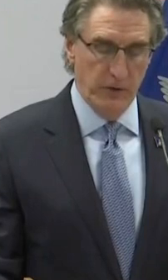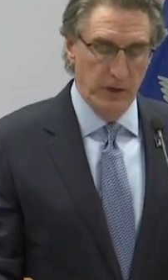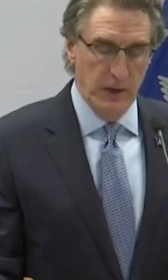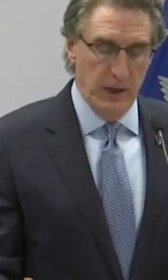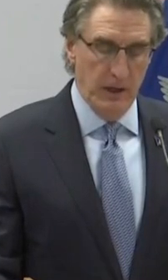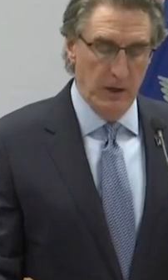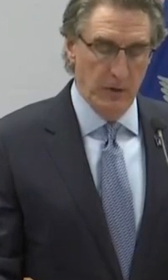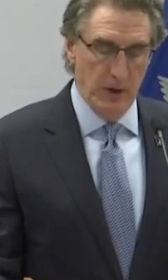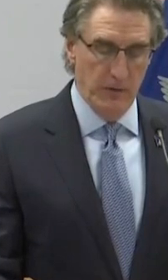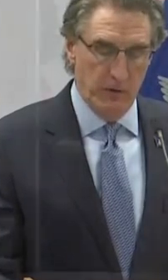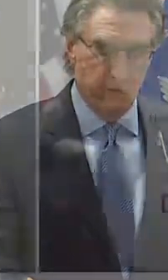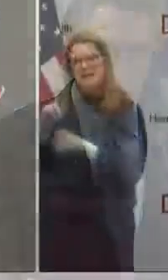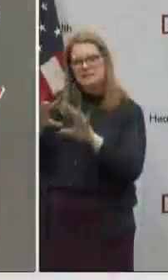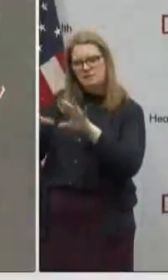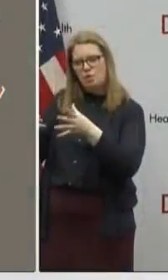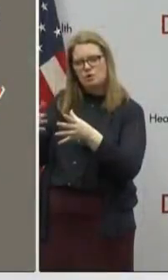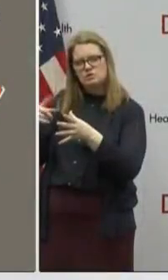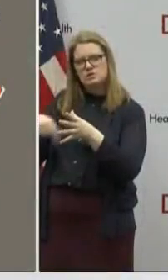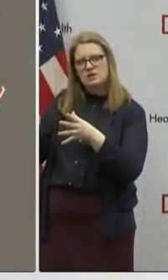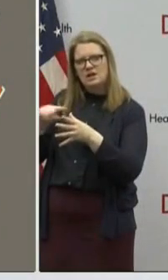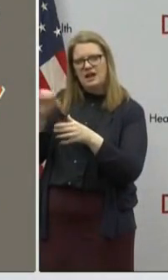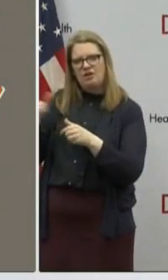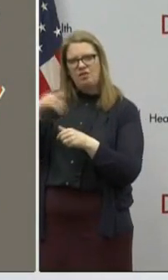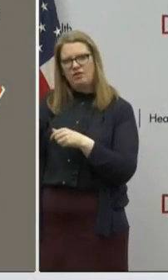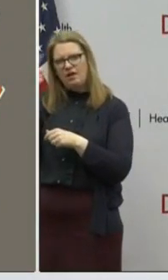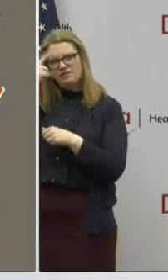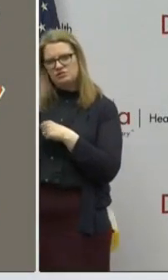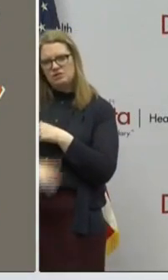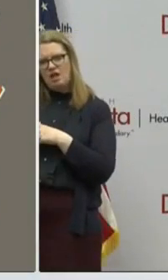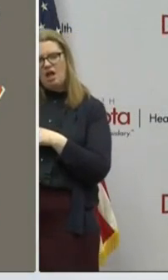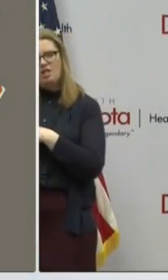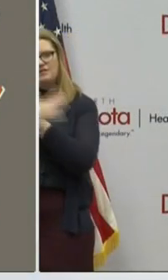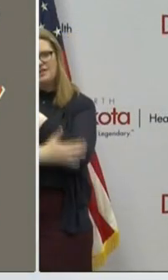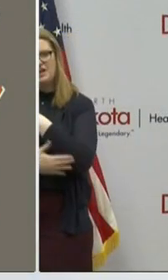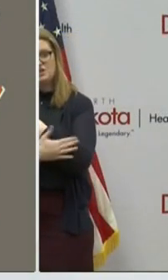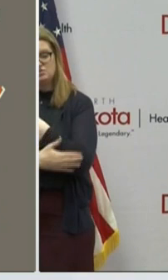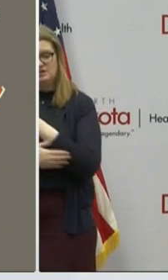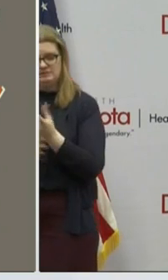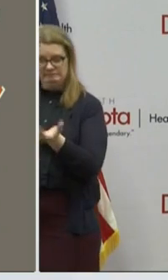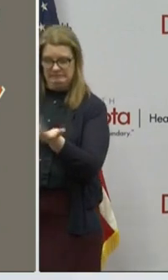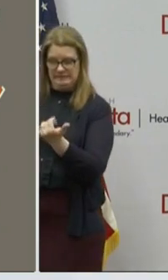WE HAD A GREAT CALL WITH VICE PRESIDENT MIKE PENCE,